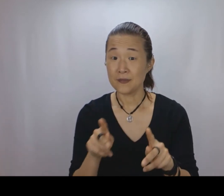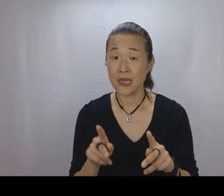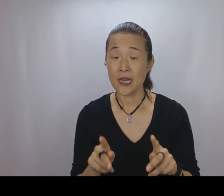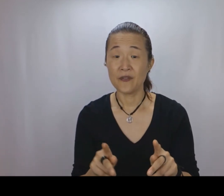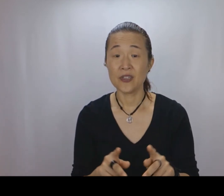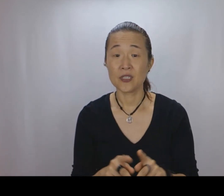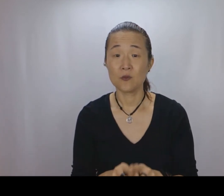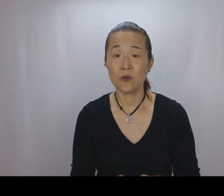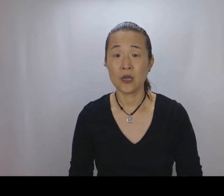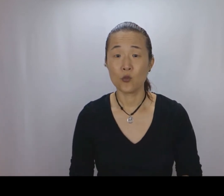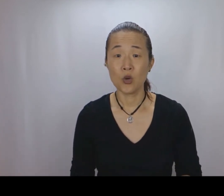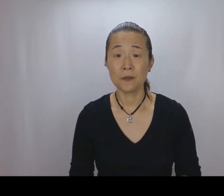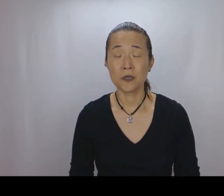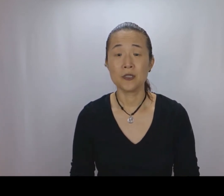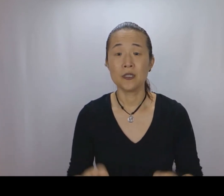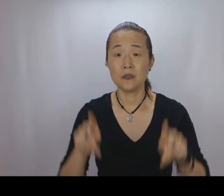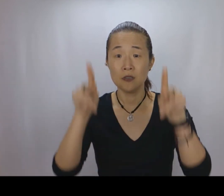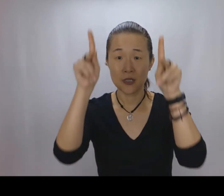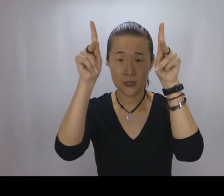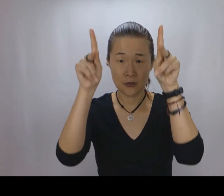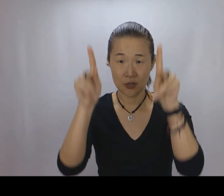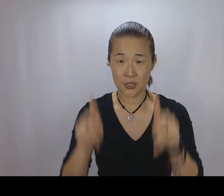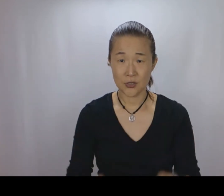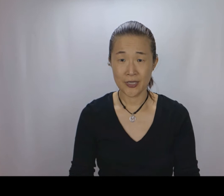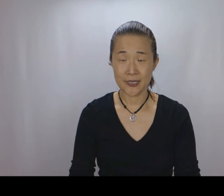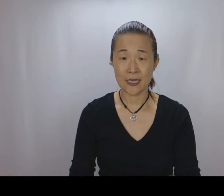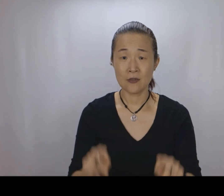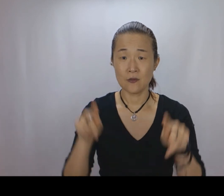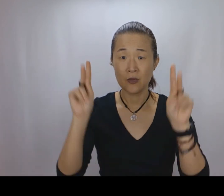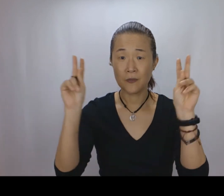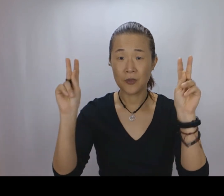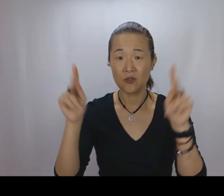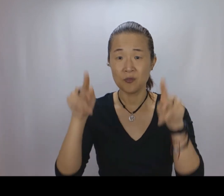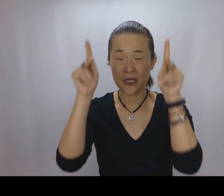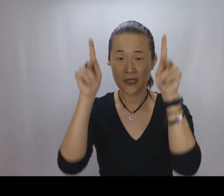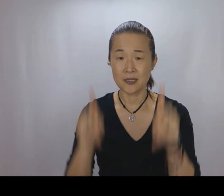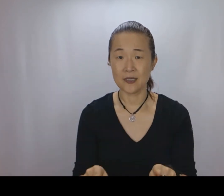And if you just want one person you just go straight down with both your "P's"